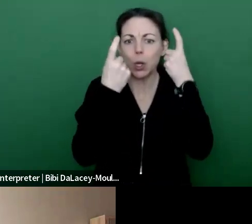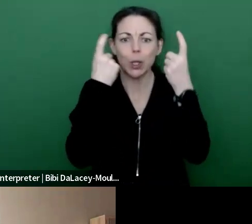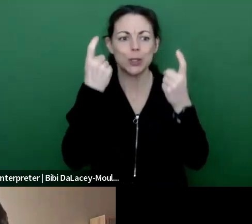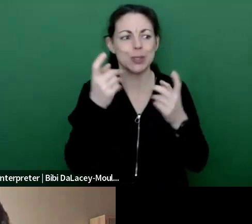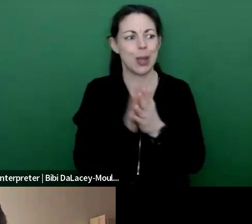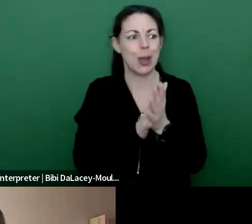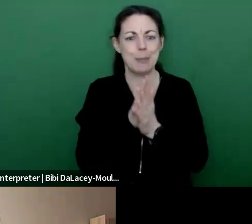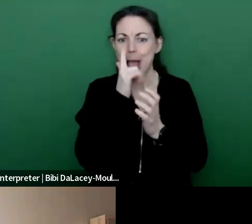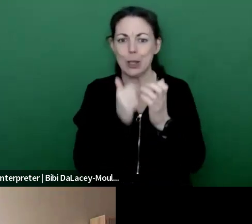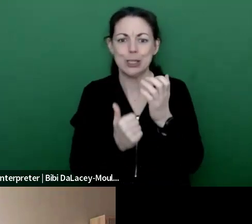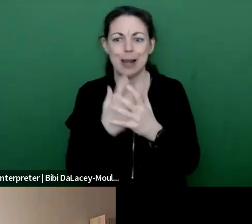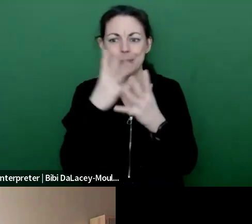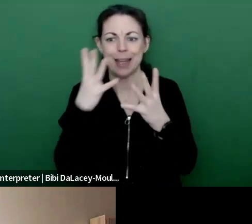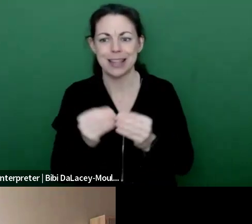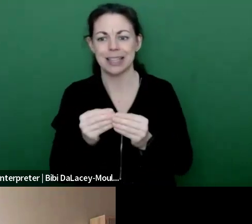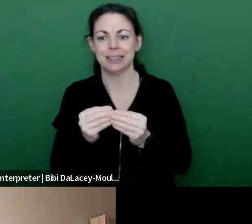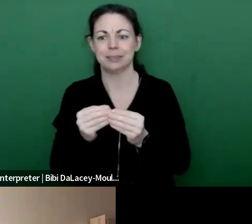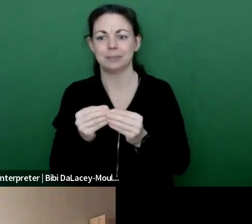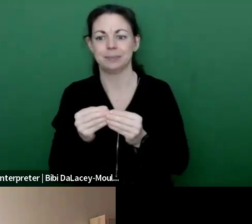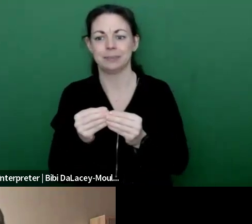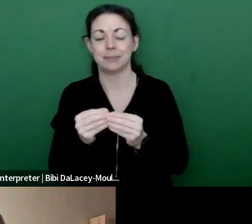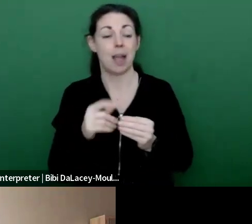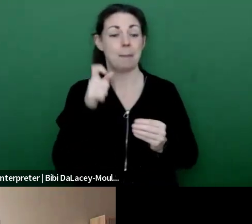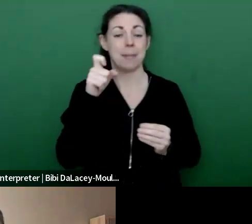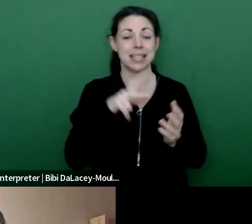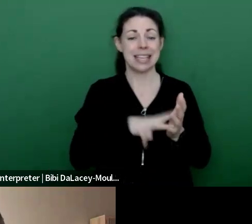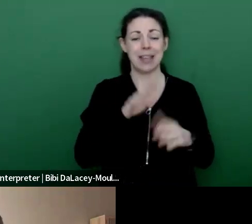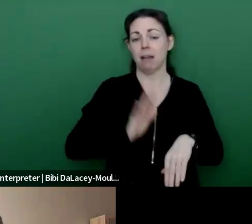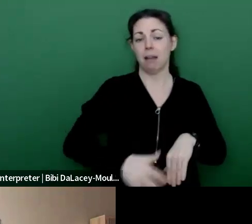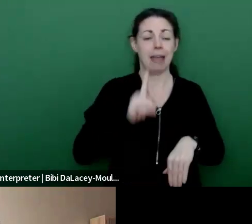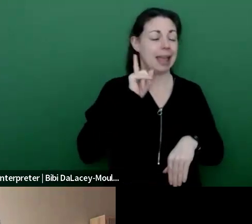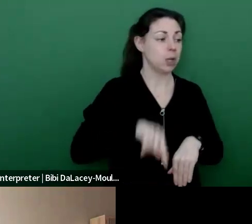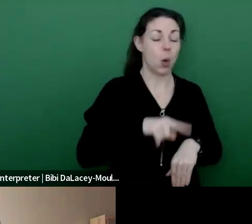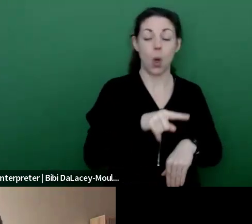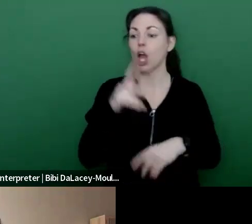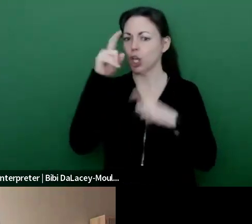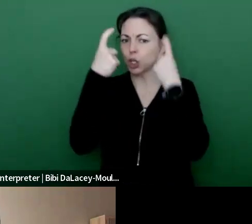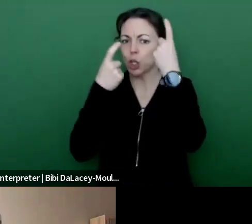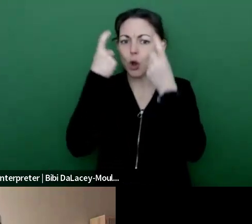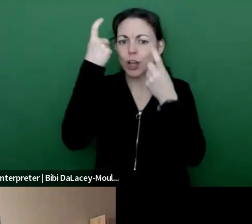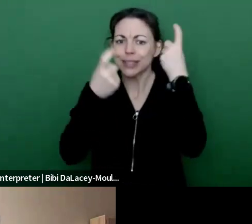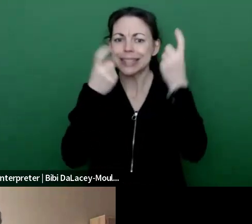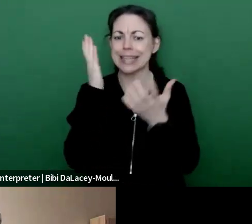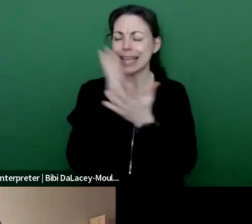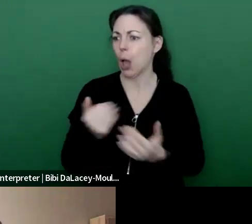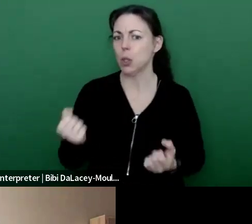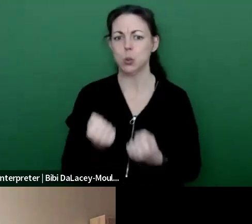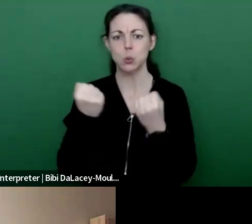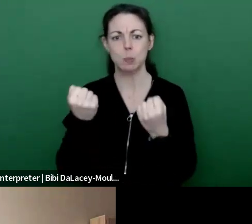ignore anything about my CV. Curiosity is a superpower. Be an asker of why, think critically, and follow the things that